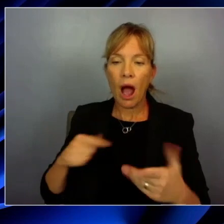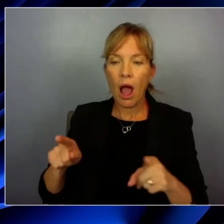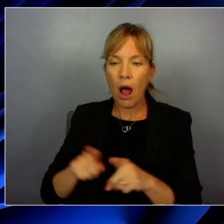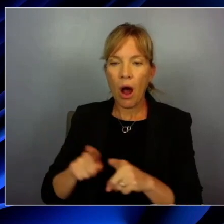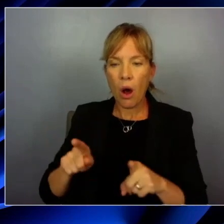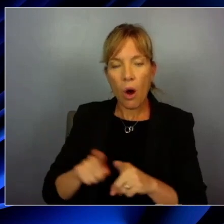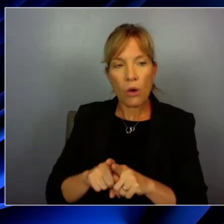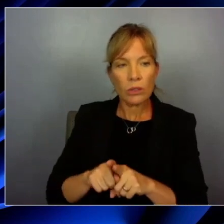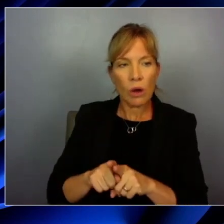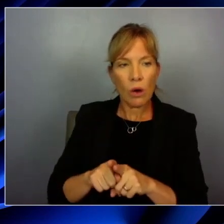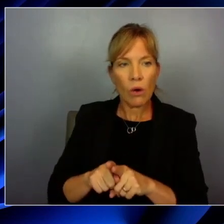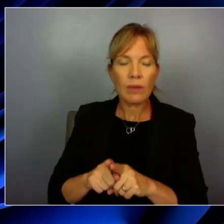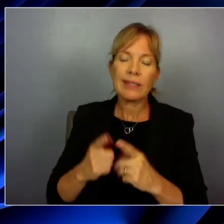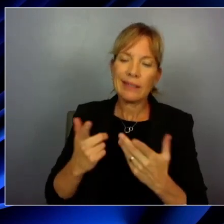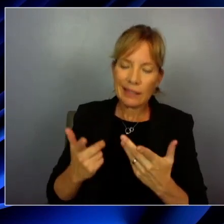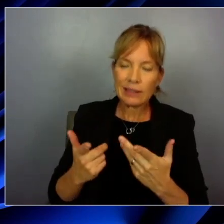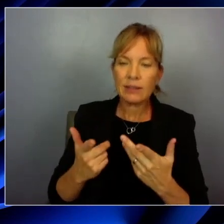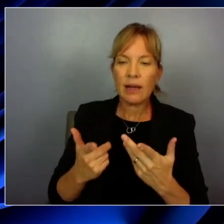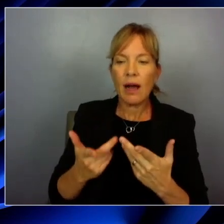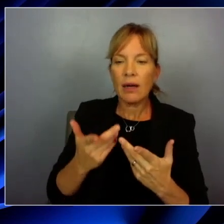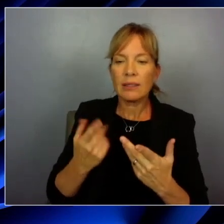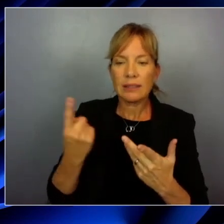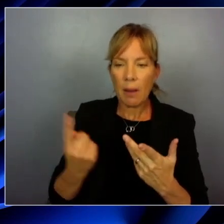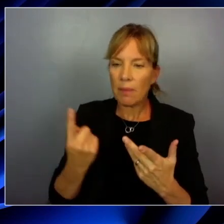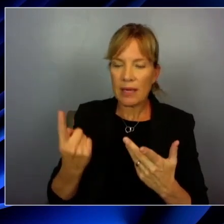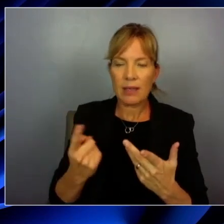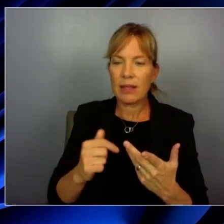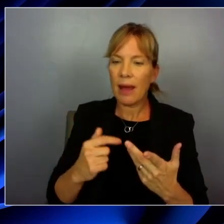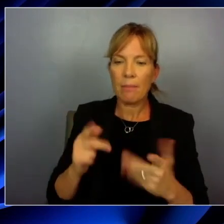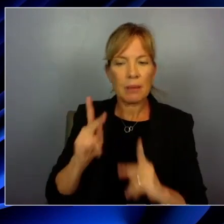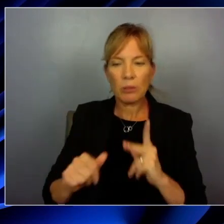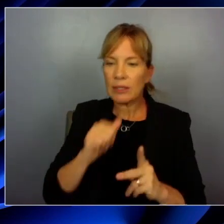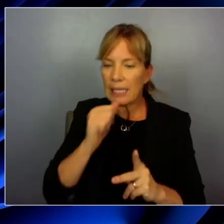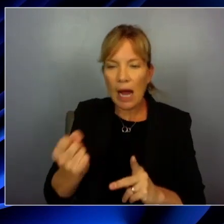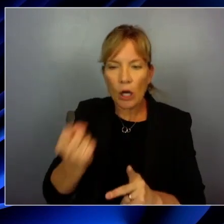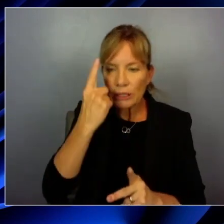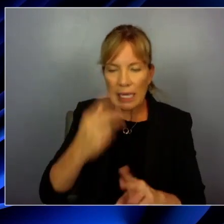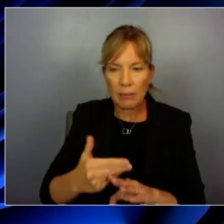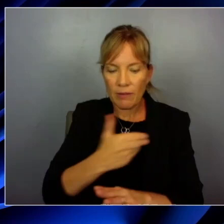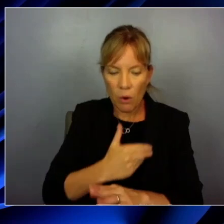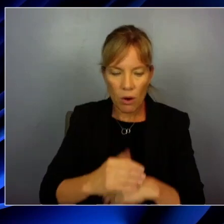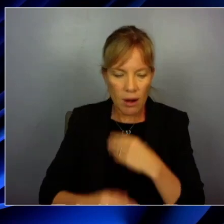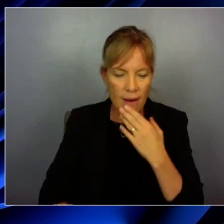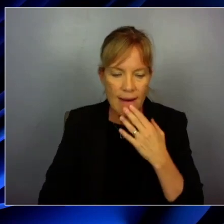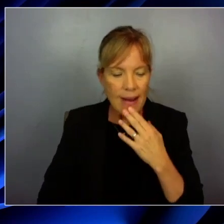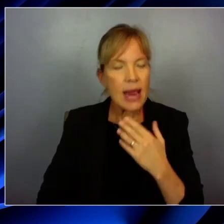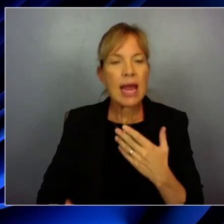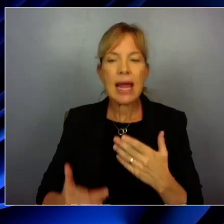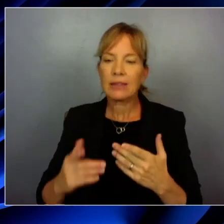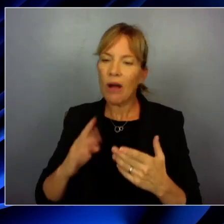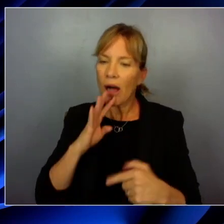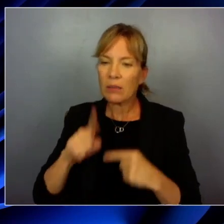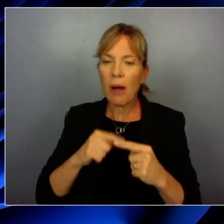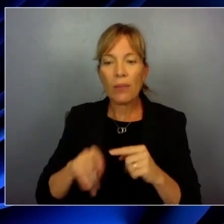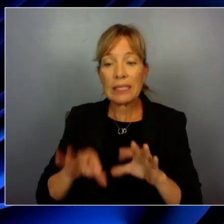it's one of those features that wasn't always understood. You know, it goes to this discoverability again, so the fact that whenever you